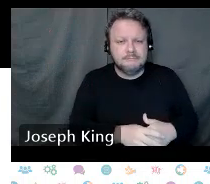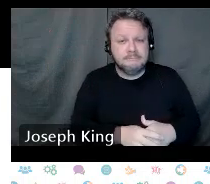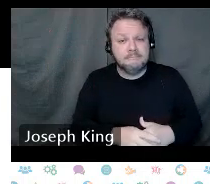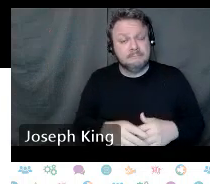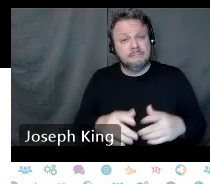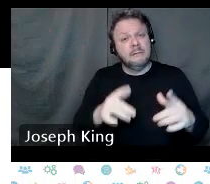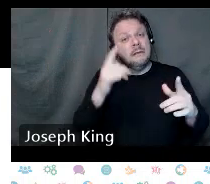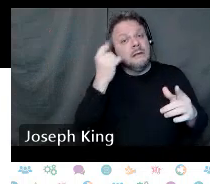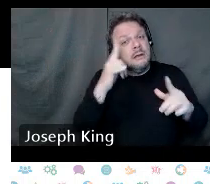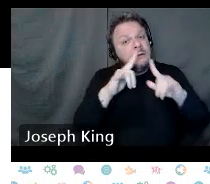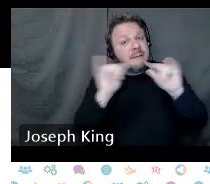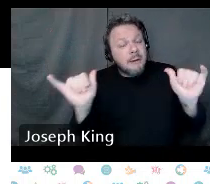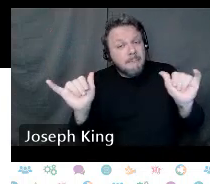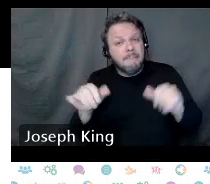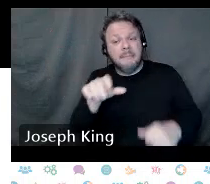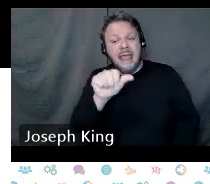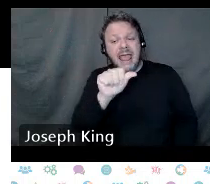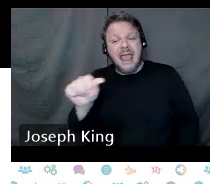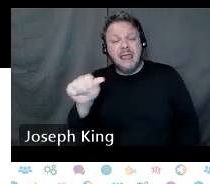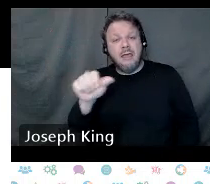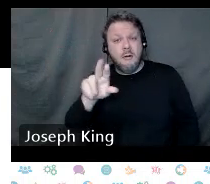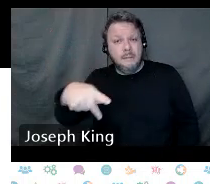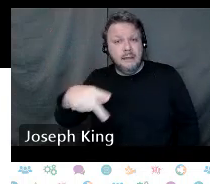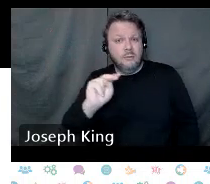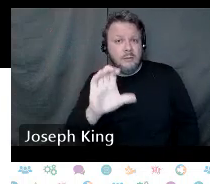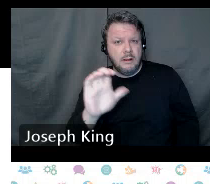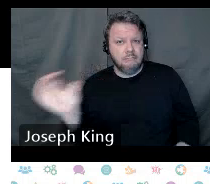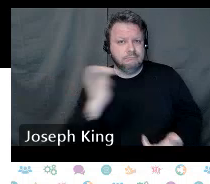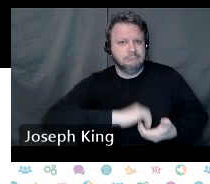At the same time, AARP North Carolina partnered with the